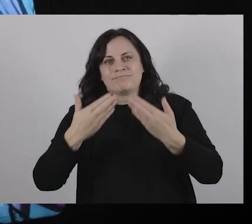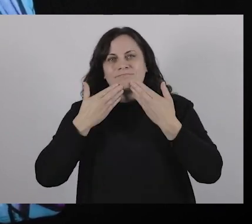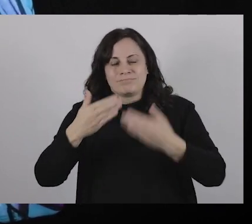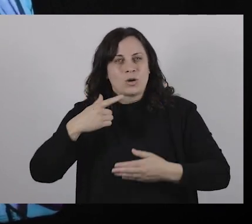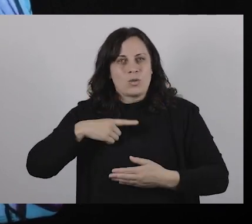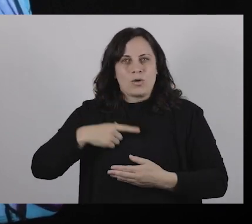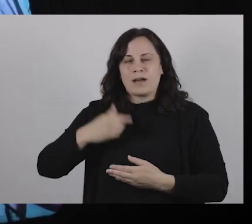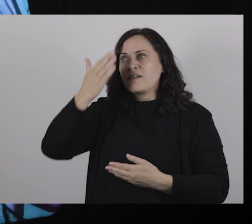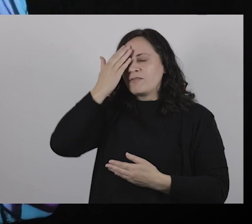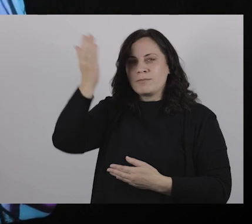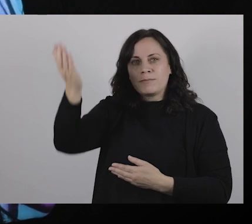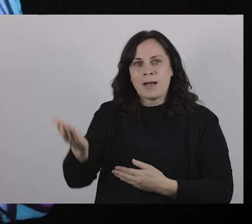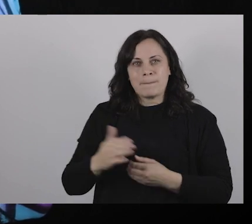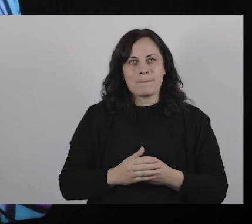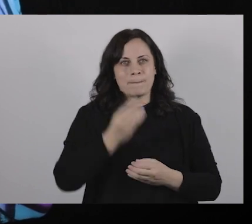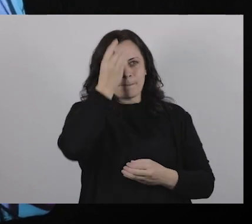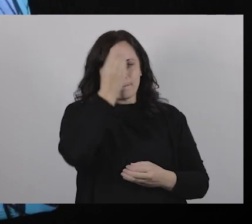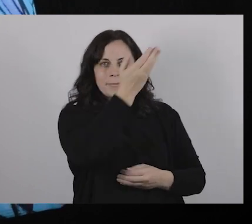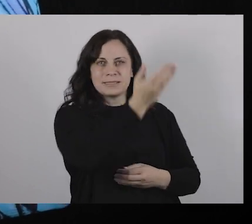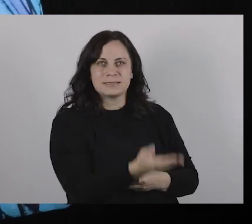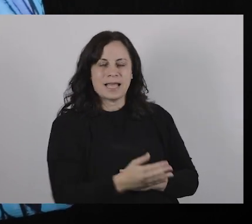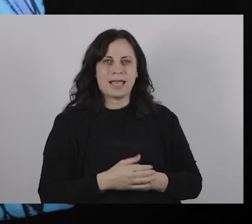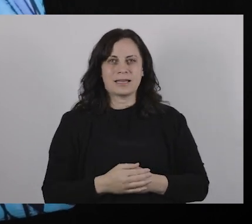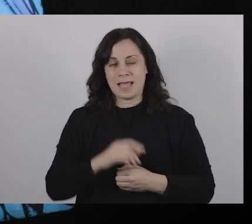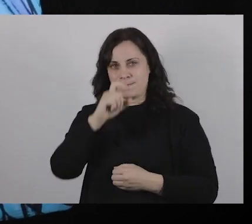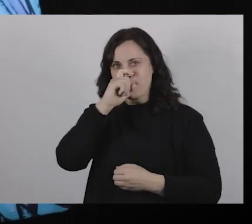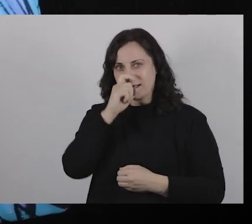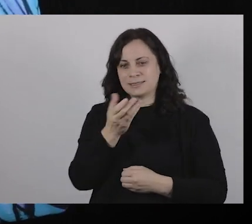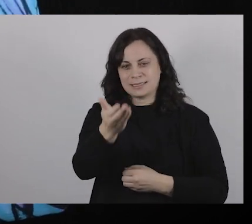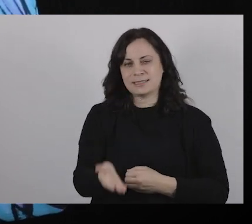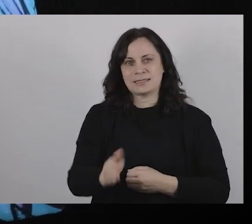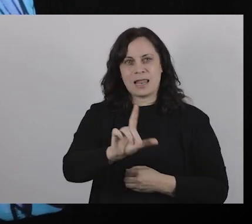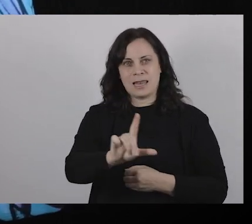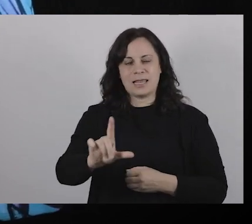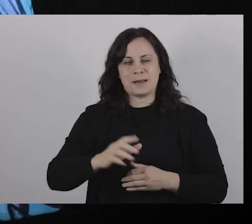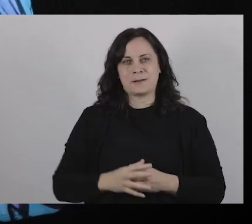for her and my father and for my sister Lillian...